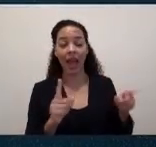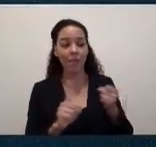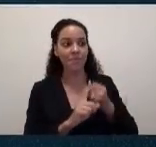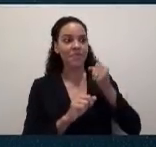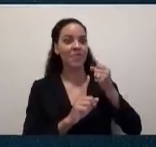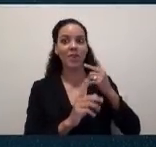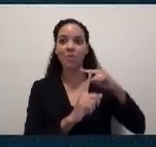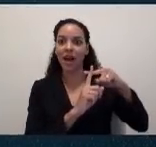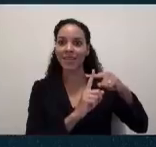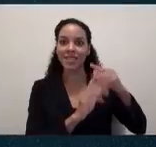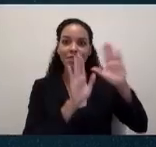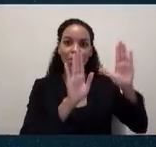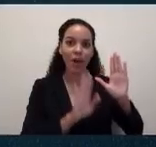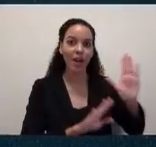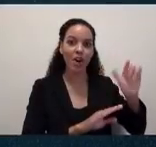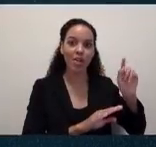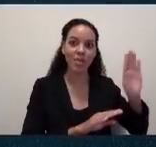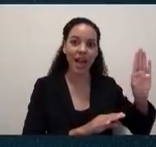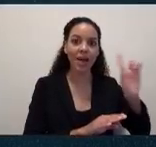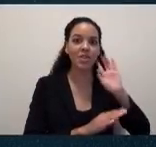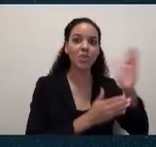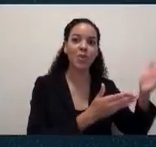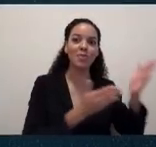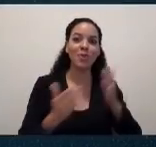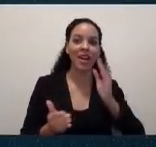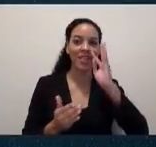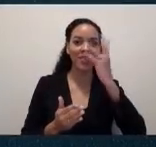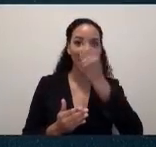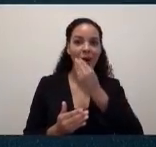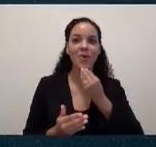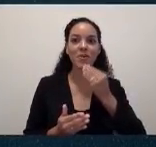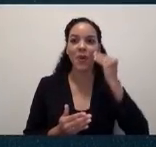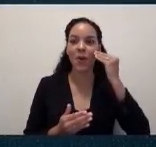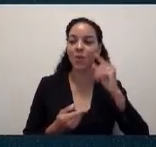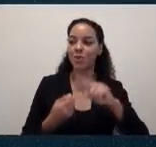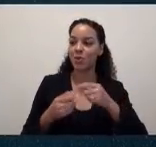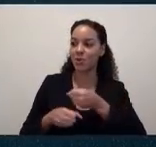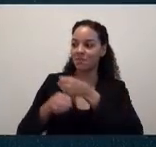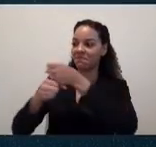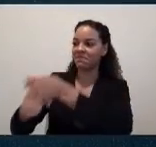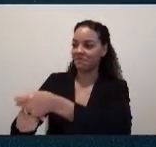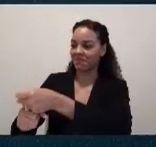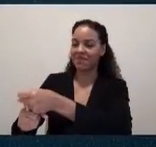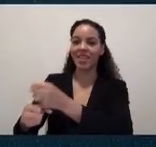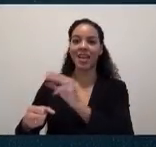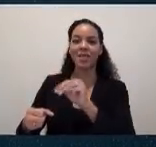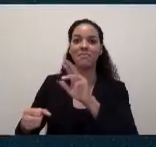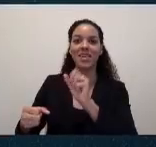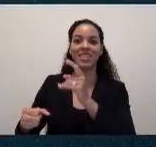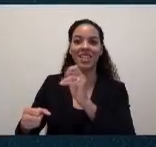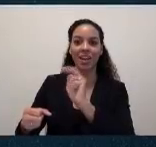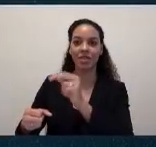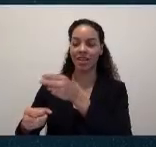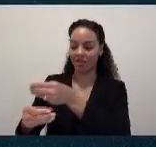my mother would bring flowers home to Mrs. Shelton. Because she understood that but for Ms. Shelton,